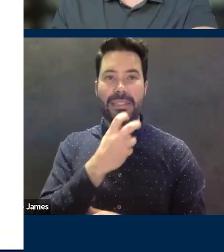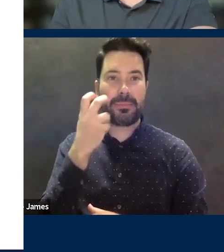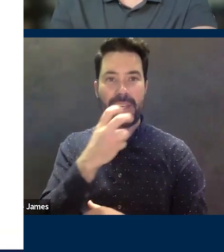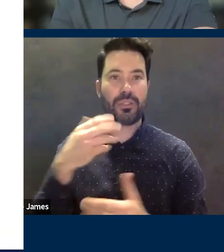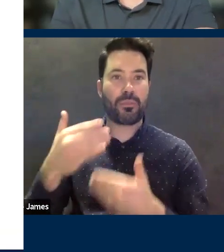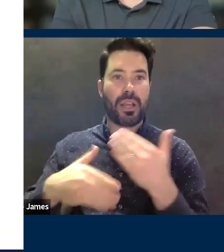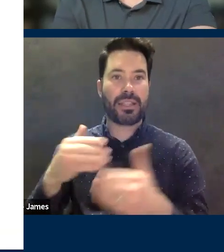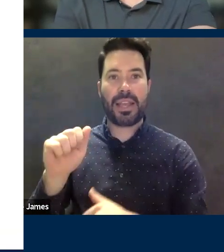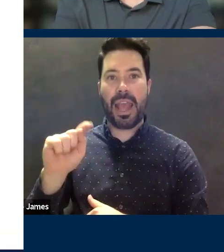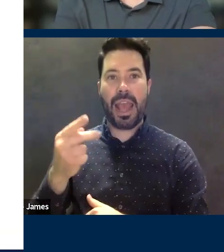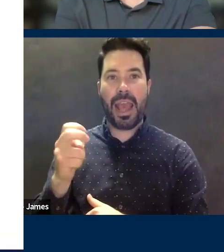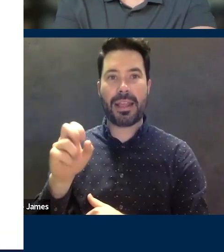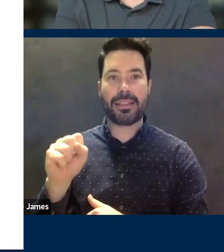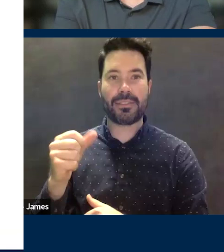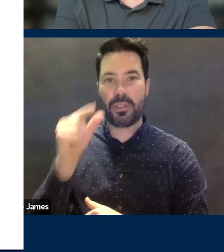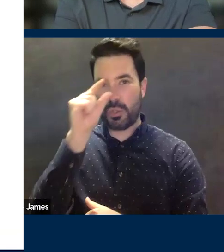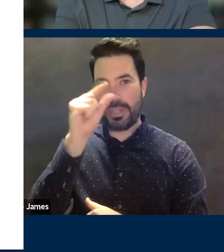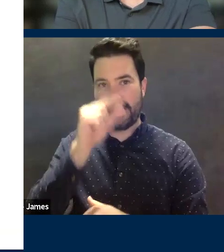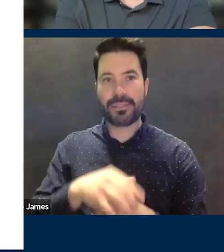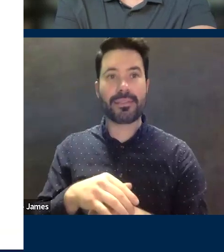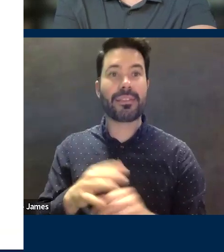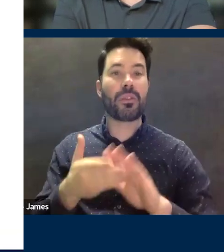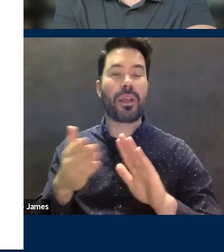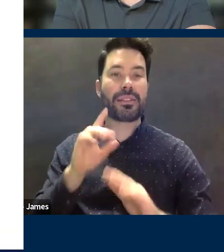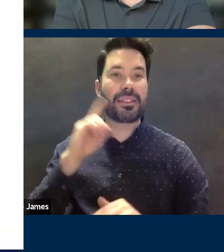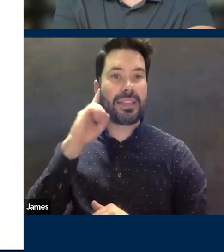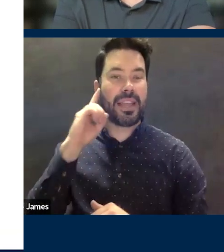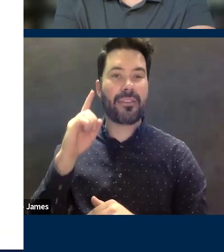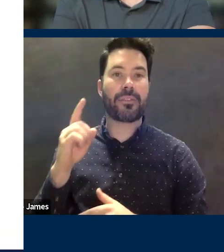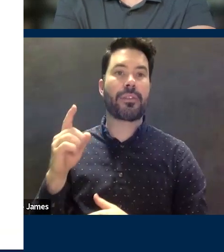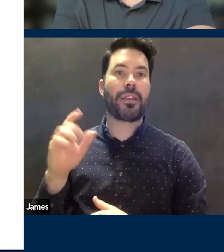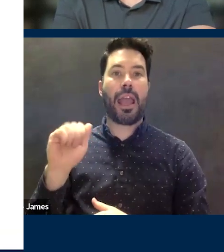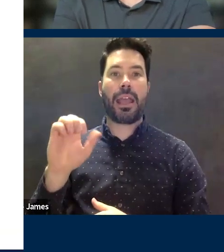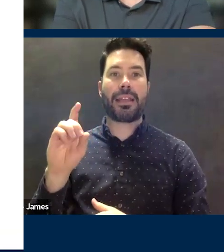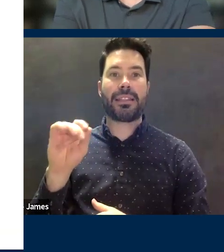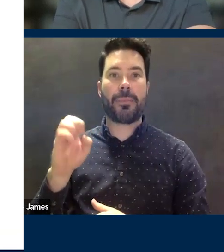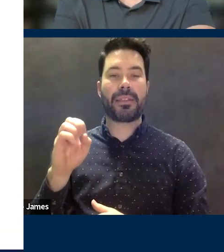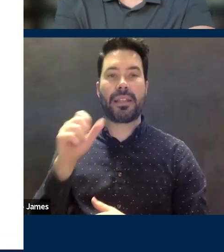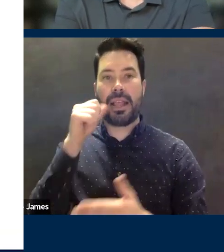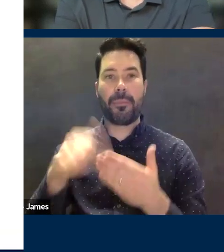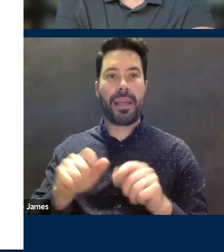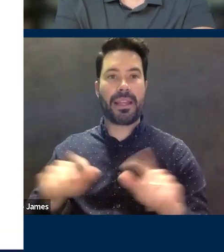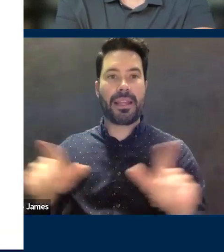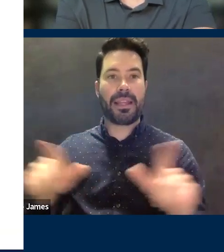He also runs the Deaf Academics mailing list a global network of depth and hard of hearing researchers all over the world.